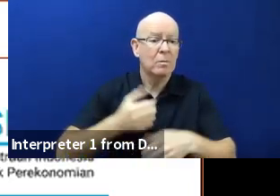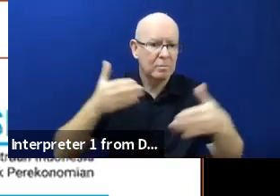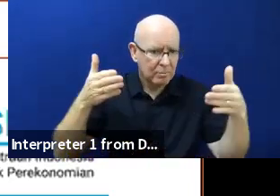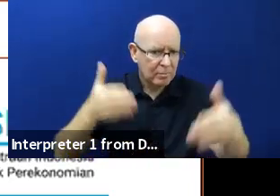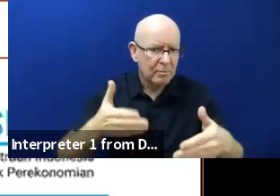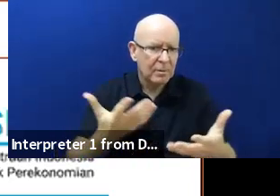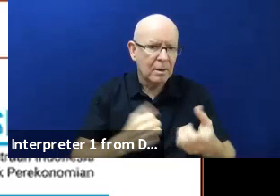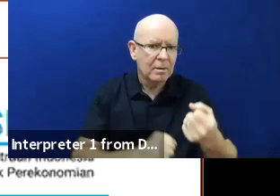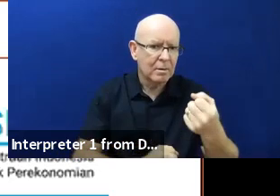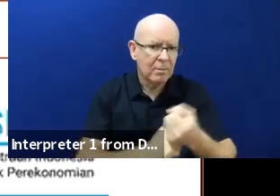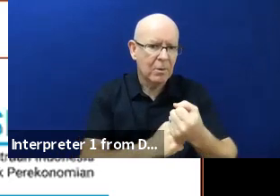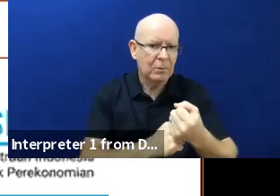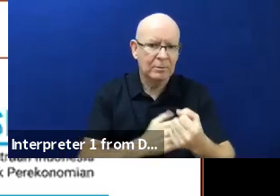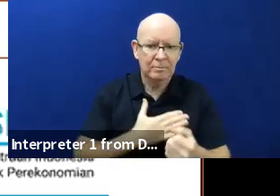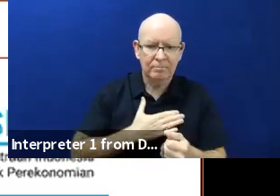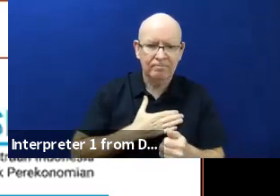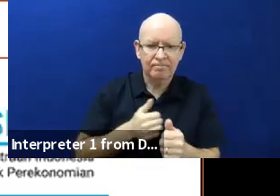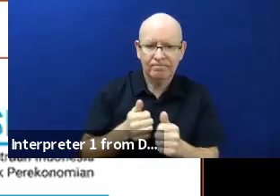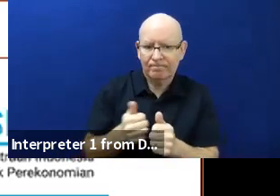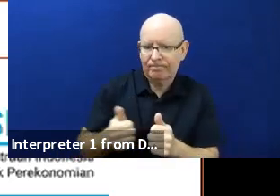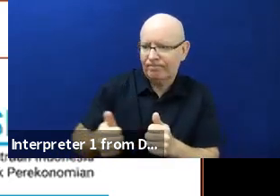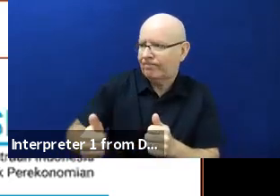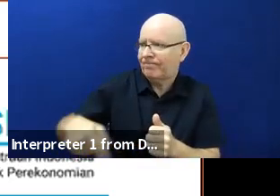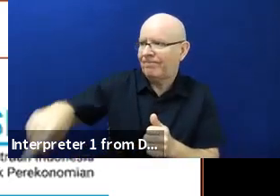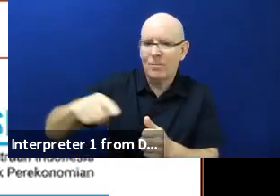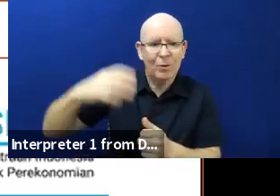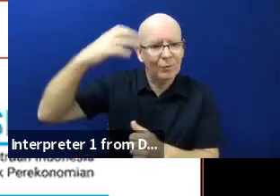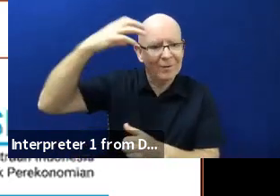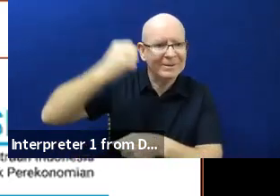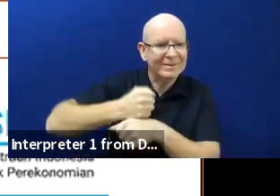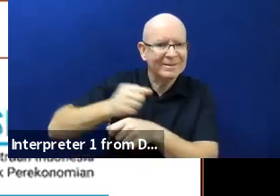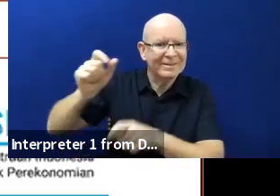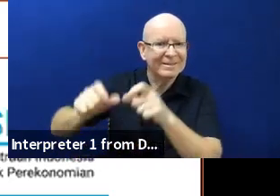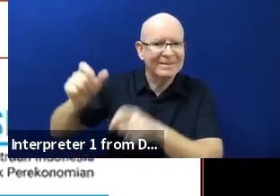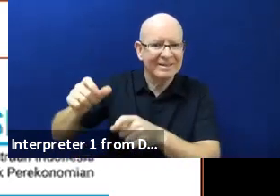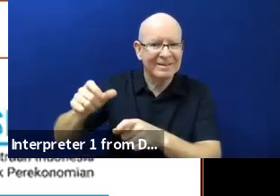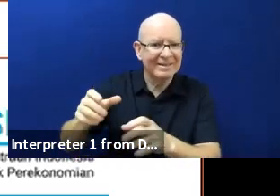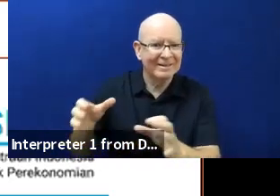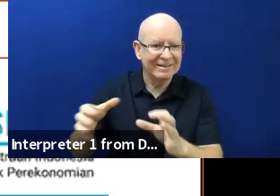recognises concessions as all forms of discounted fees provided by the government, local government